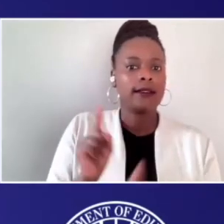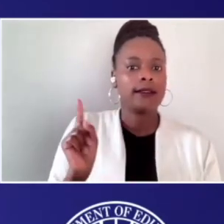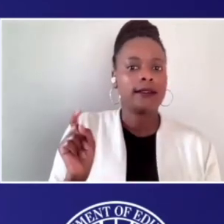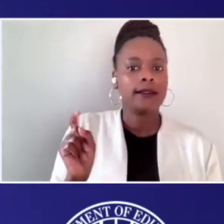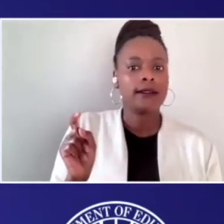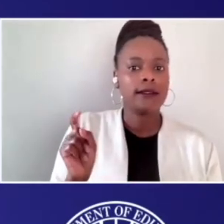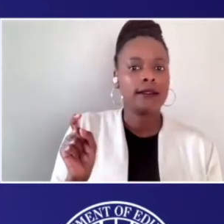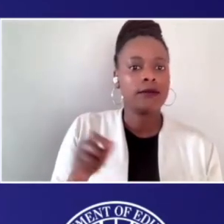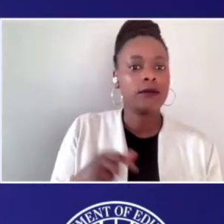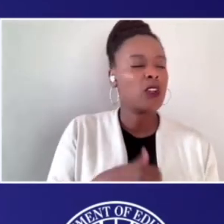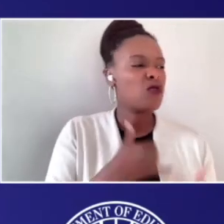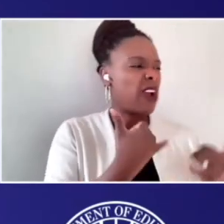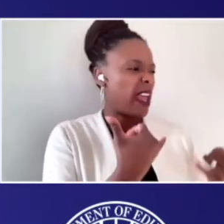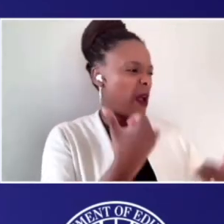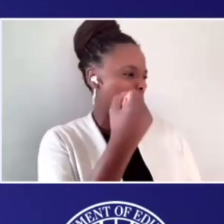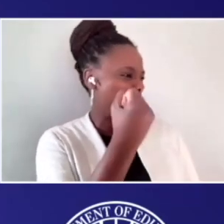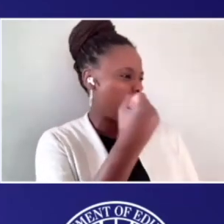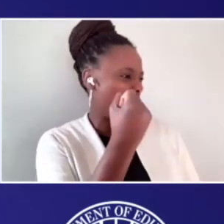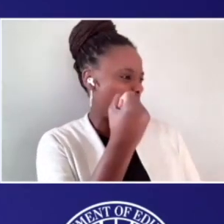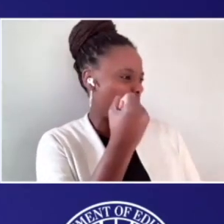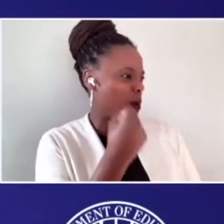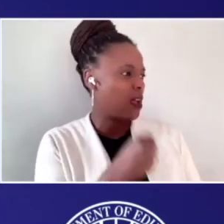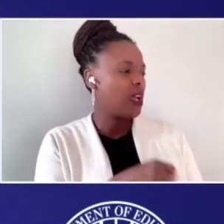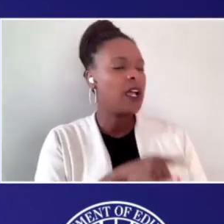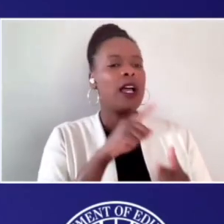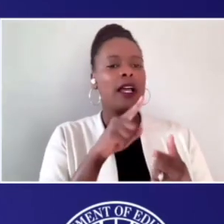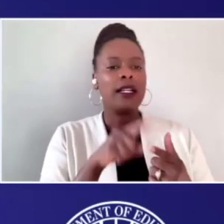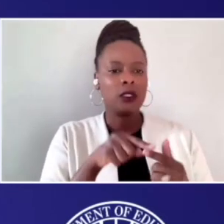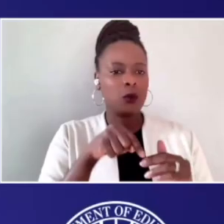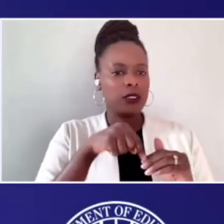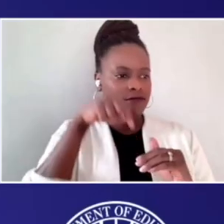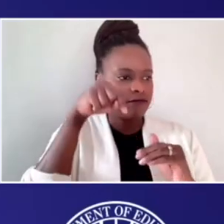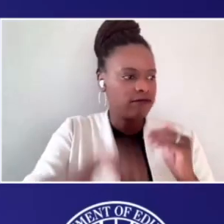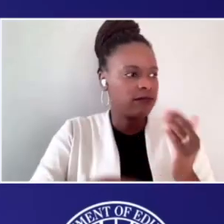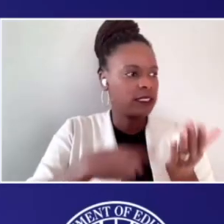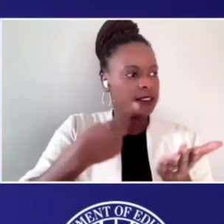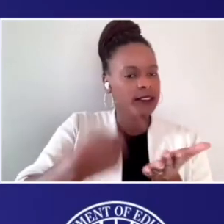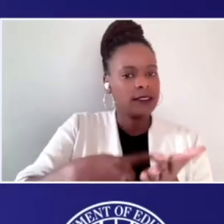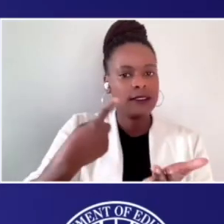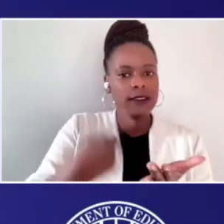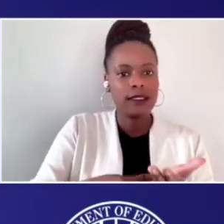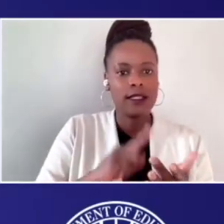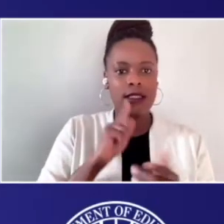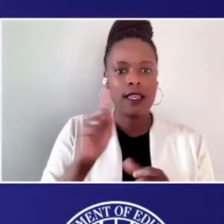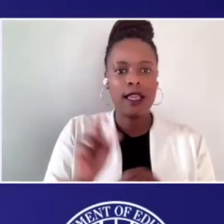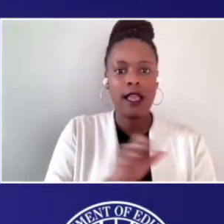table that question until we get into the weeds of the actual new language.